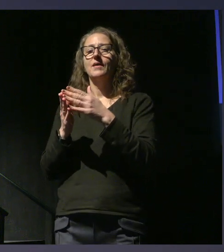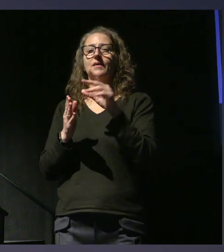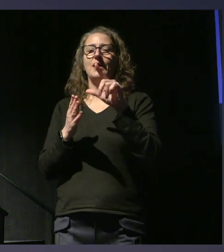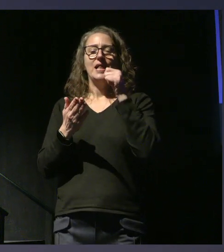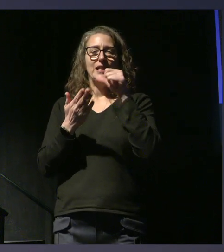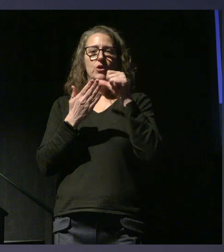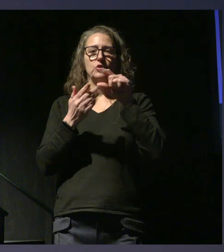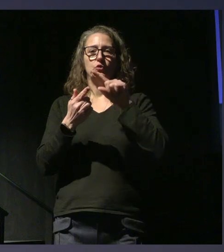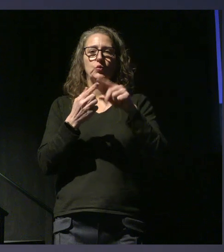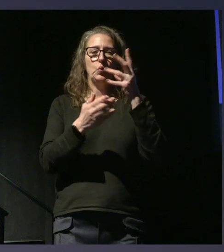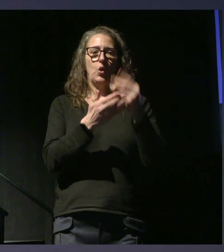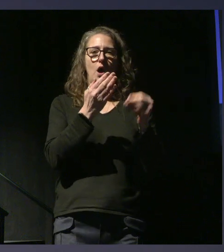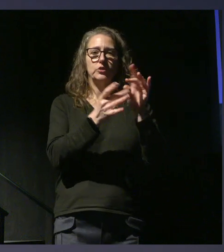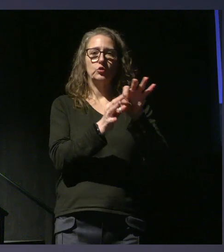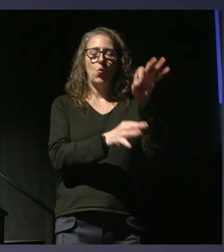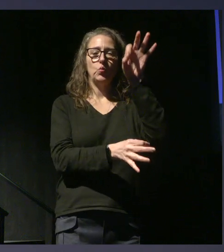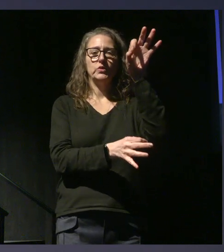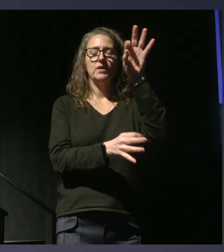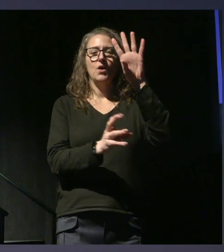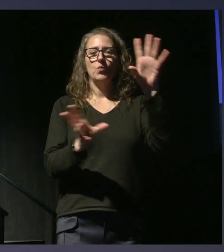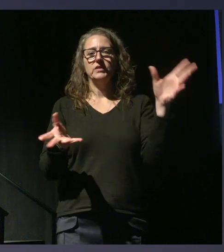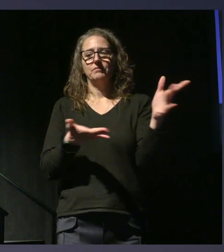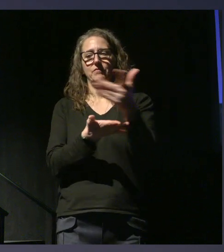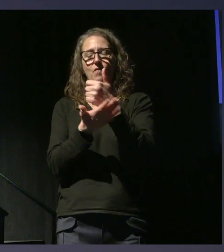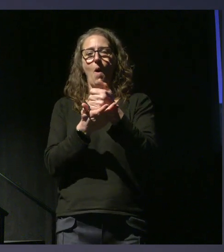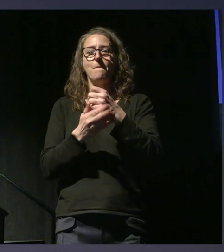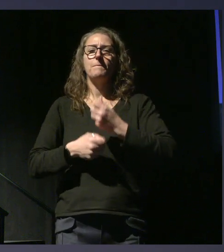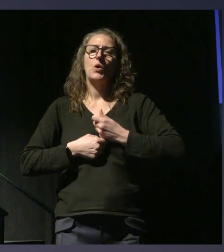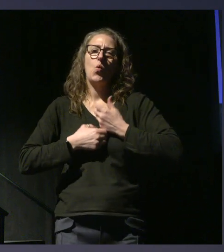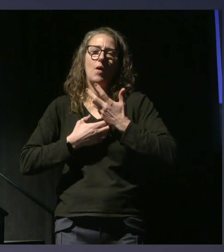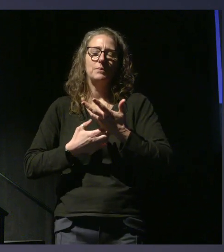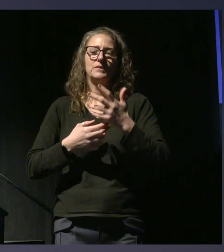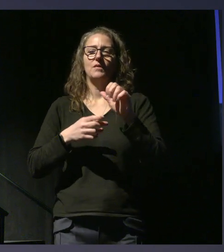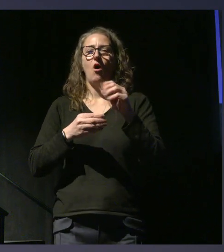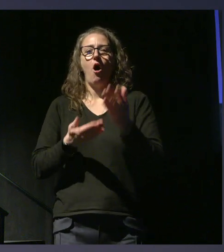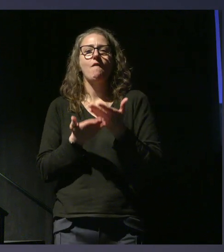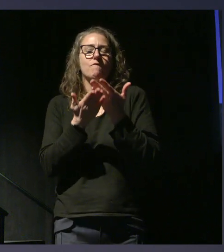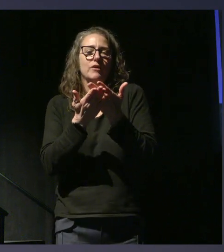of poems and offerings and exercises that are invitations to the reader.